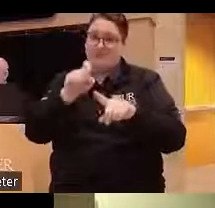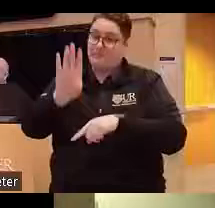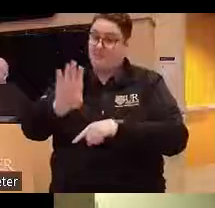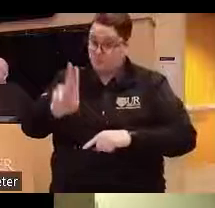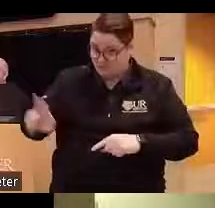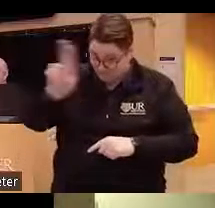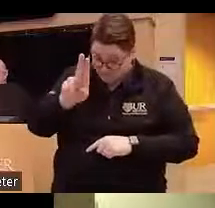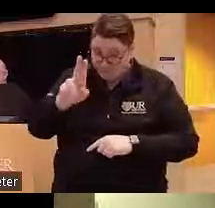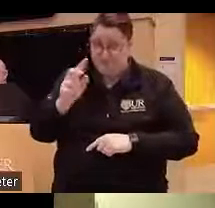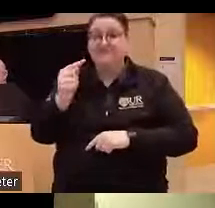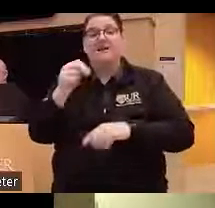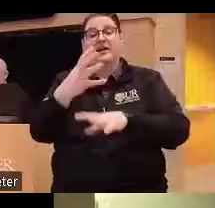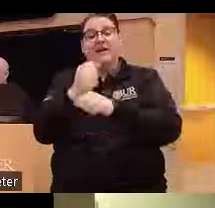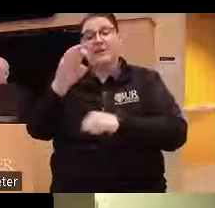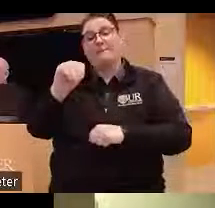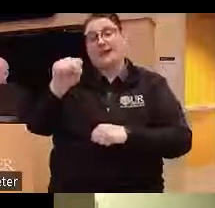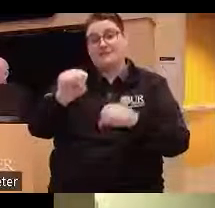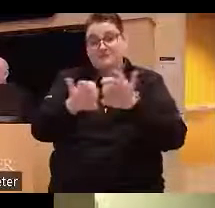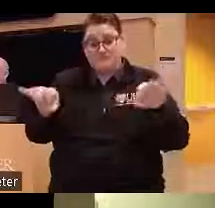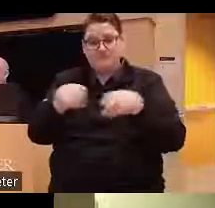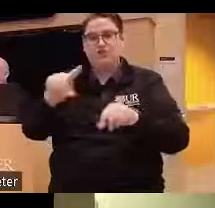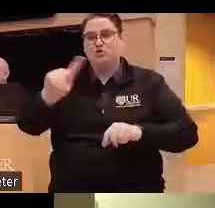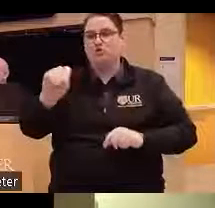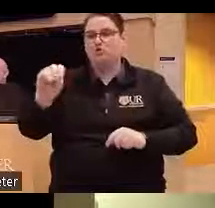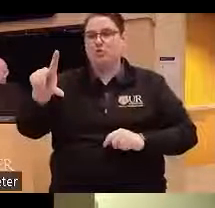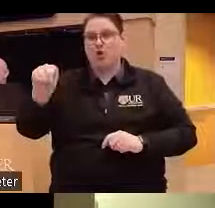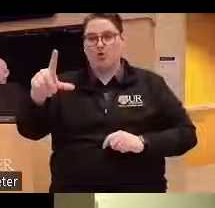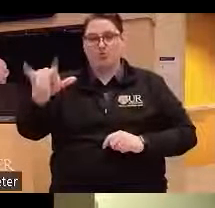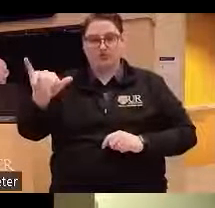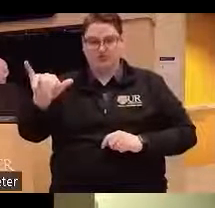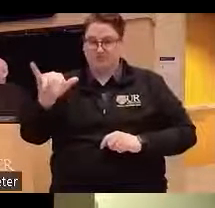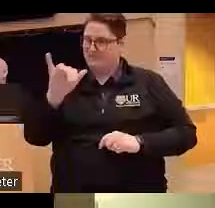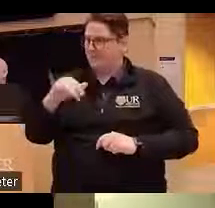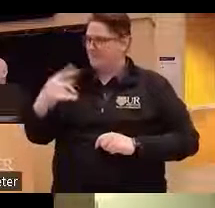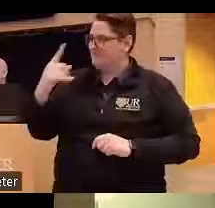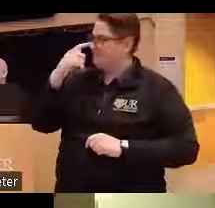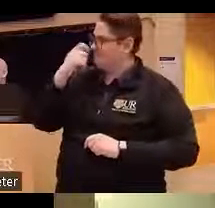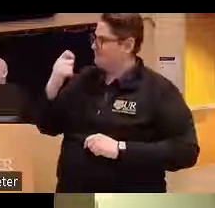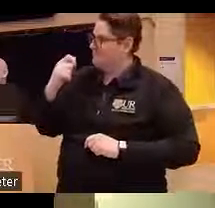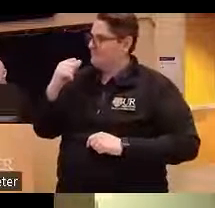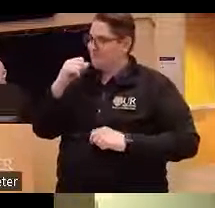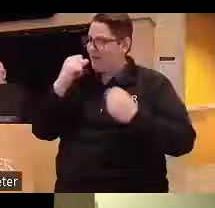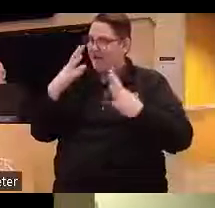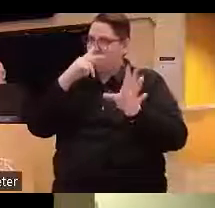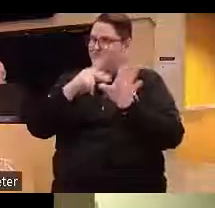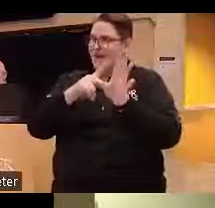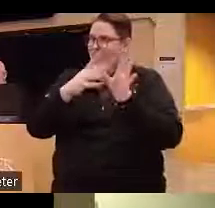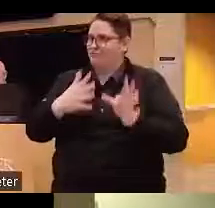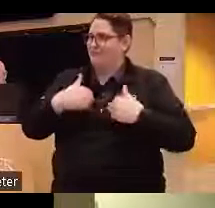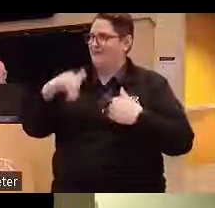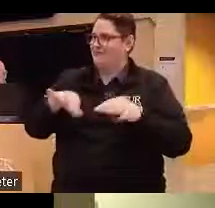master of science in Zoology something not a lot of psychiatrists have from ruter an